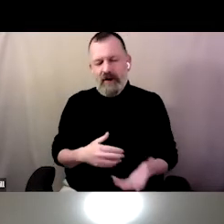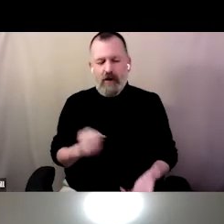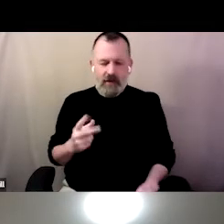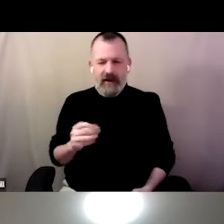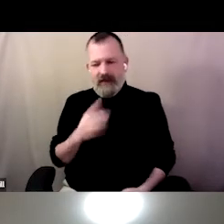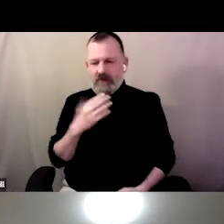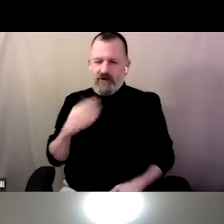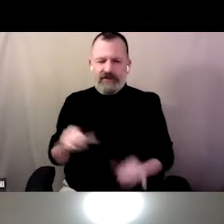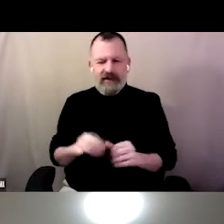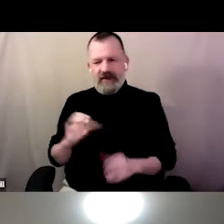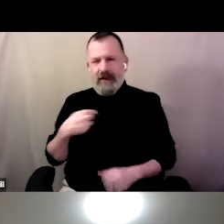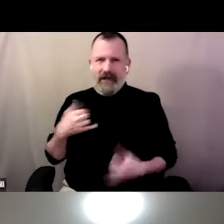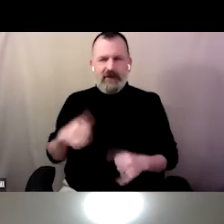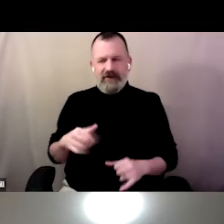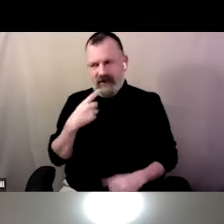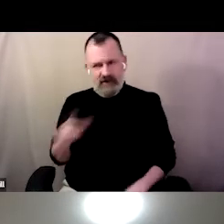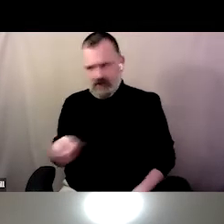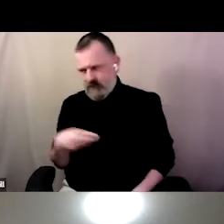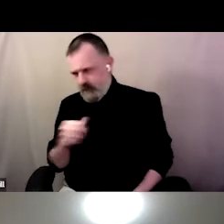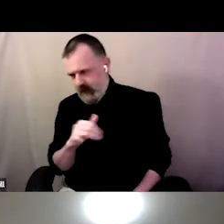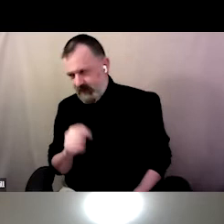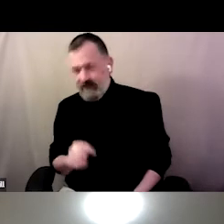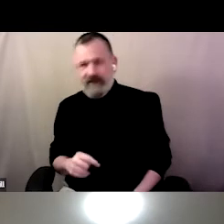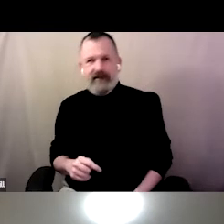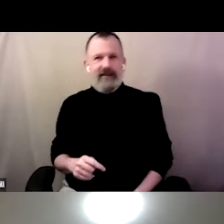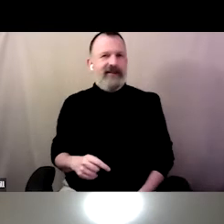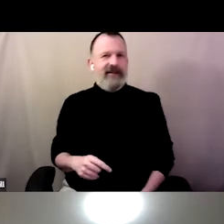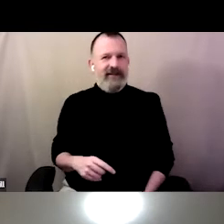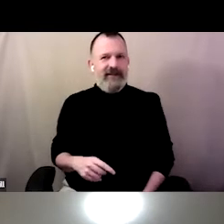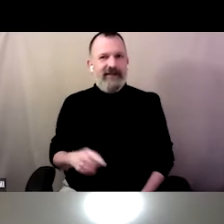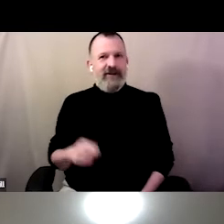I'd kind of still walk and I got yet just pay it and let you got insurance right yet just pay it.